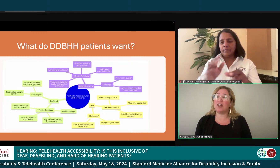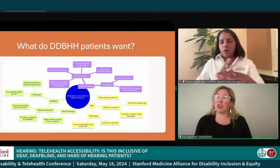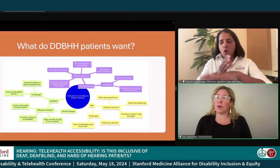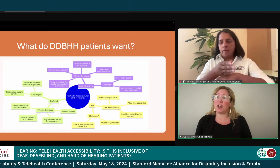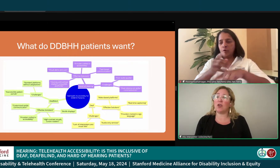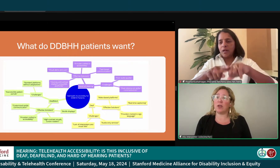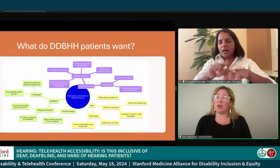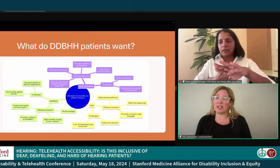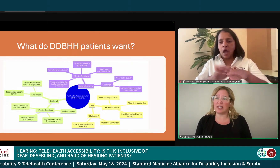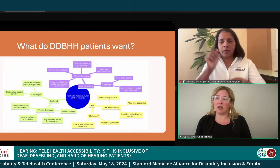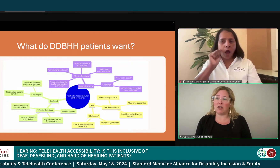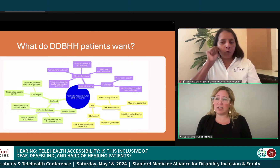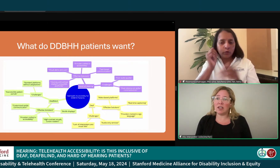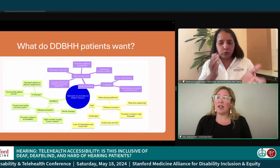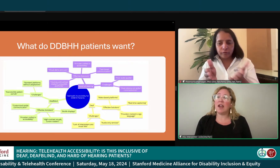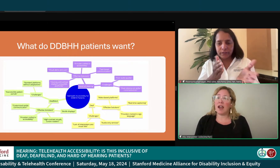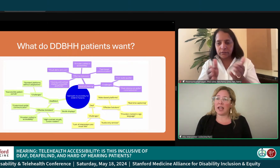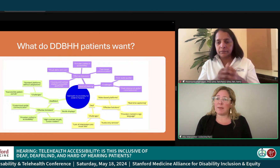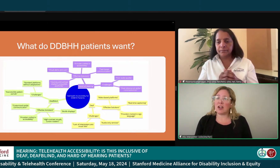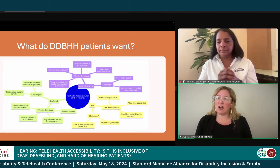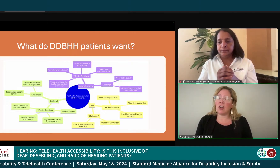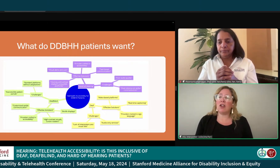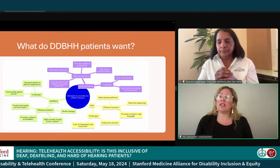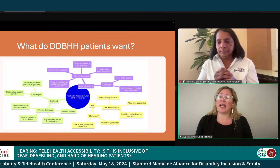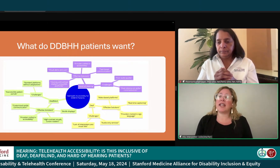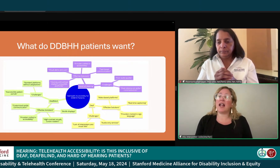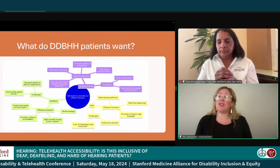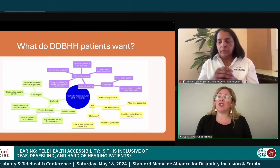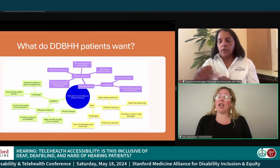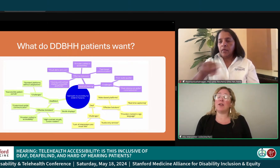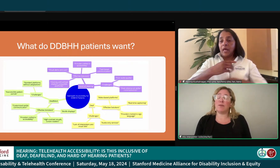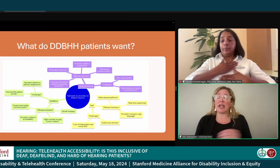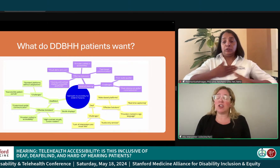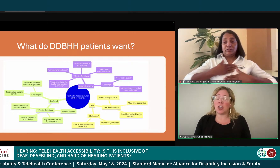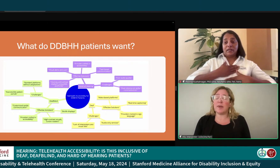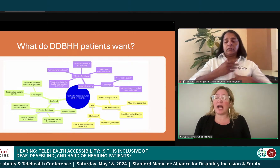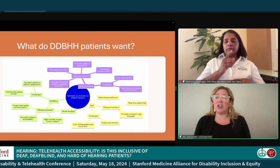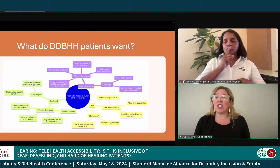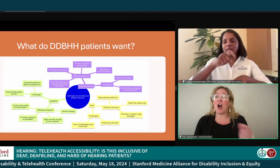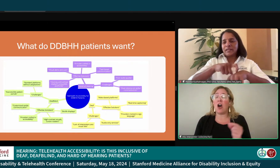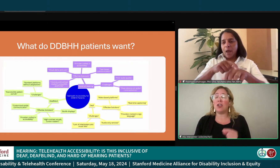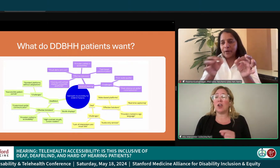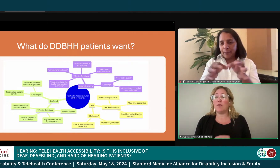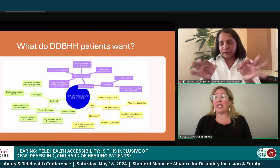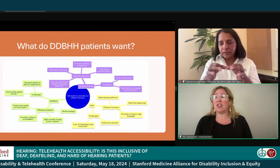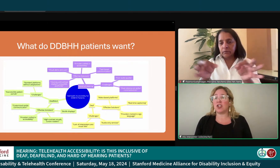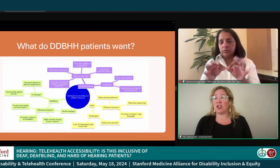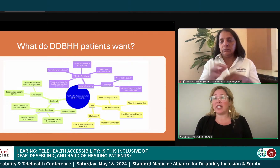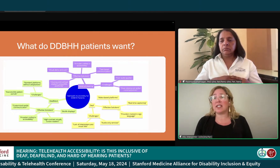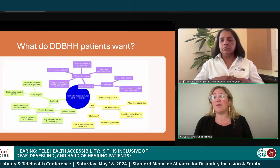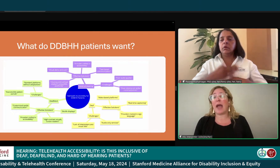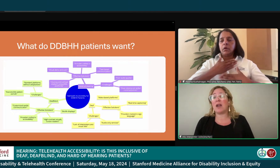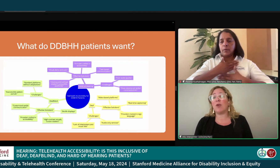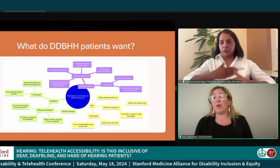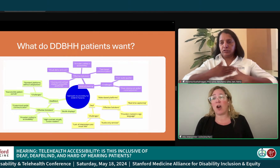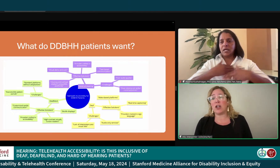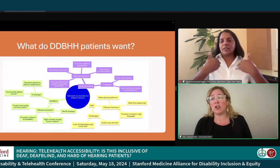interpreter who is skilled in medical terminology, also making sure that it's compatible with audio